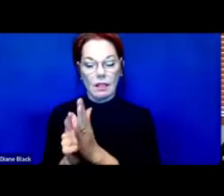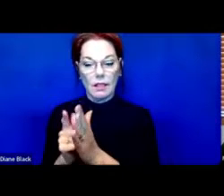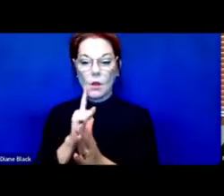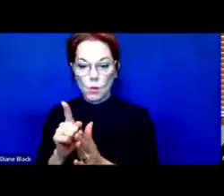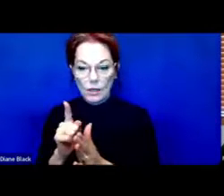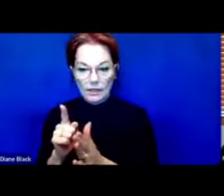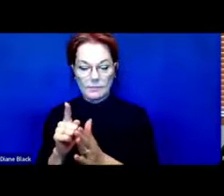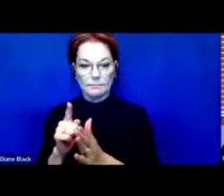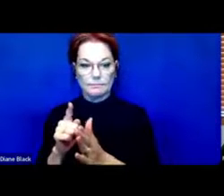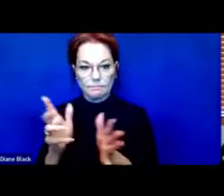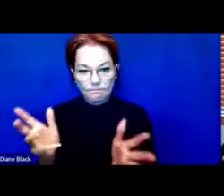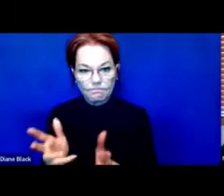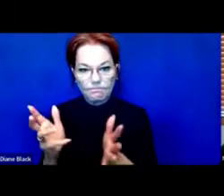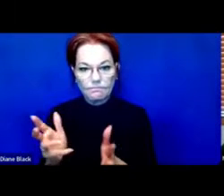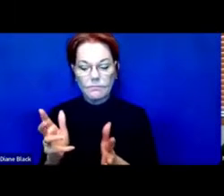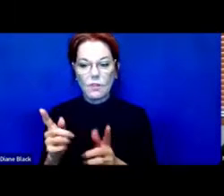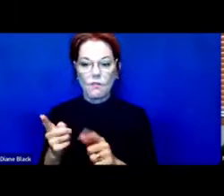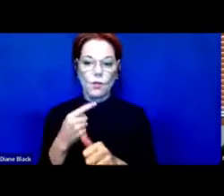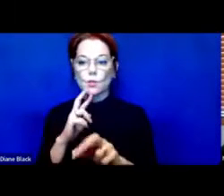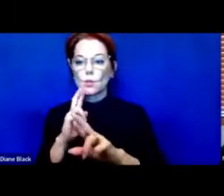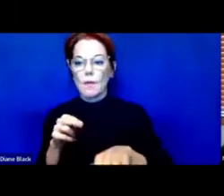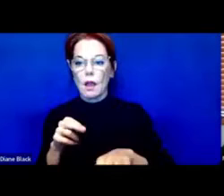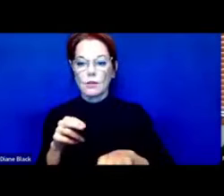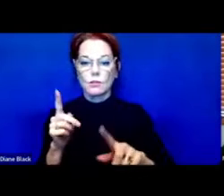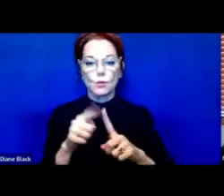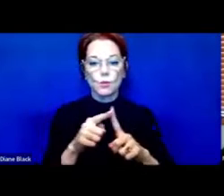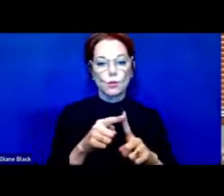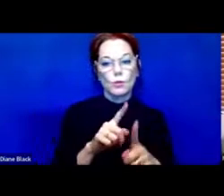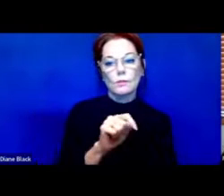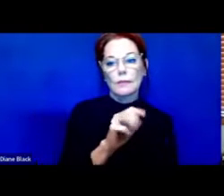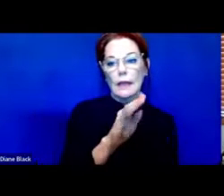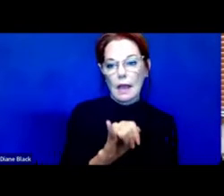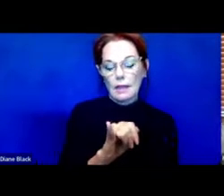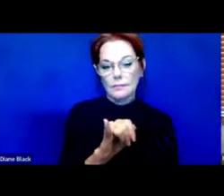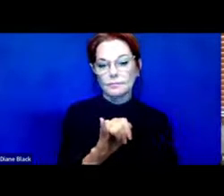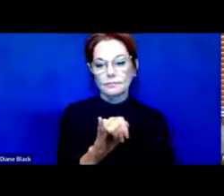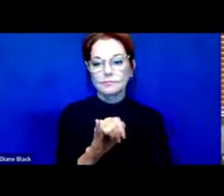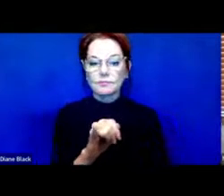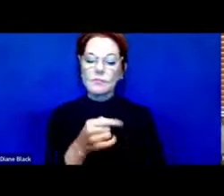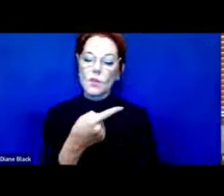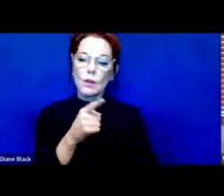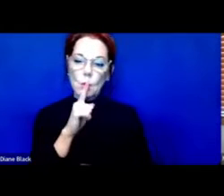responder training for brain injury. And so as a part of that this was sort of the first step or one of the key steps involved